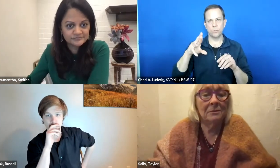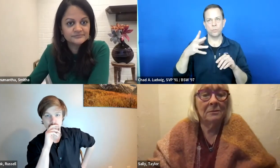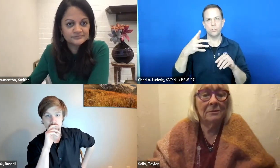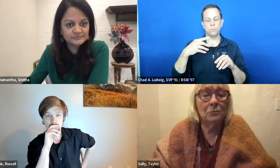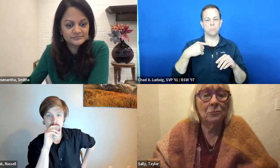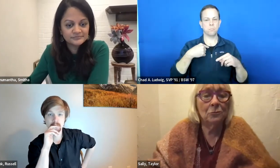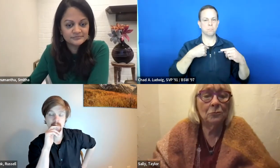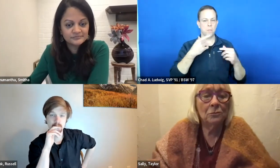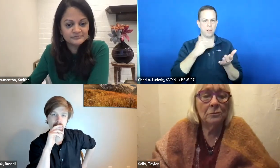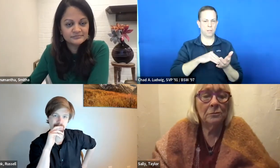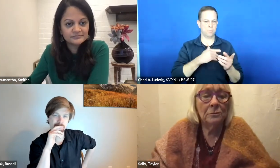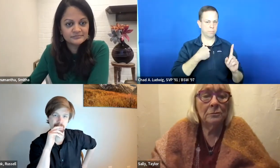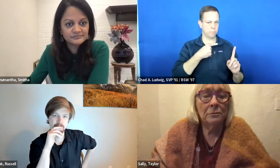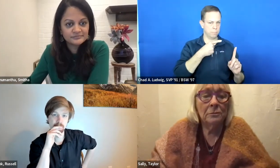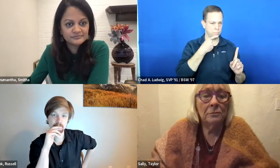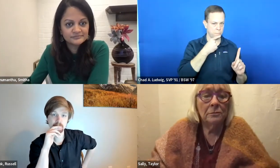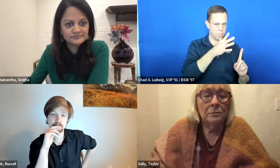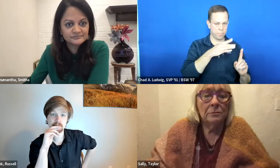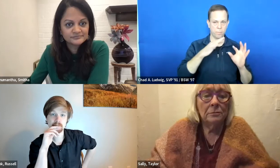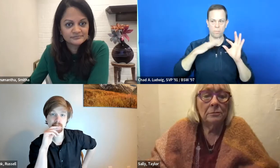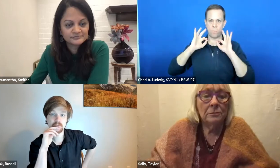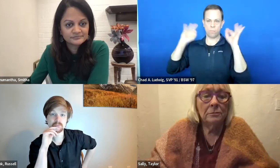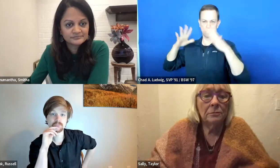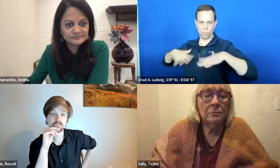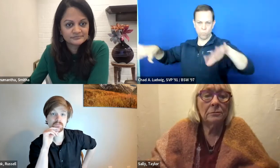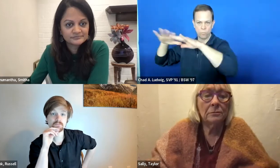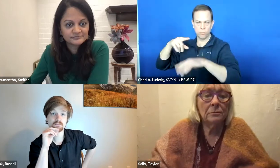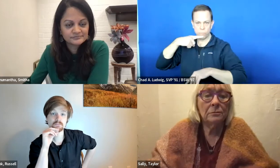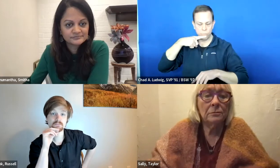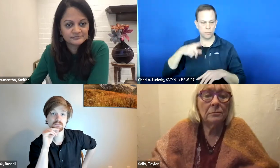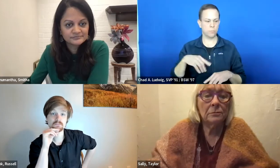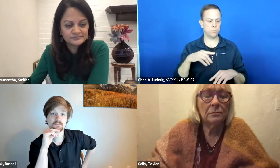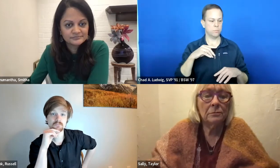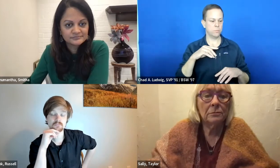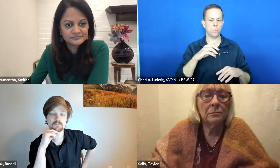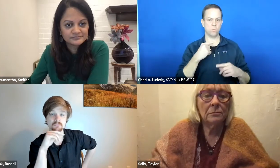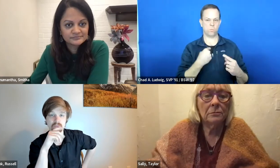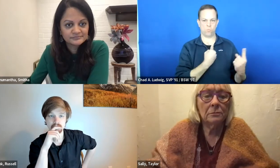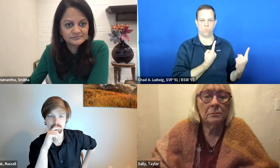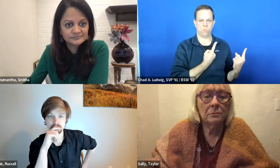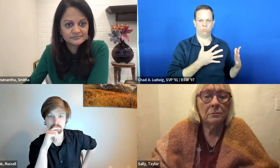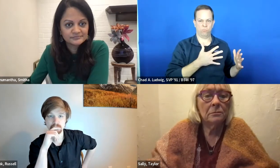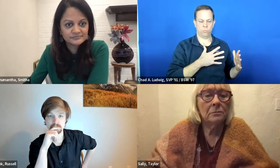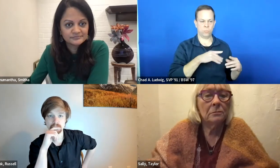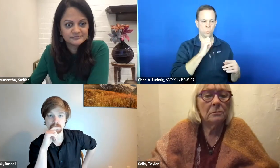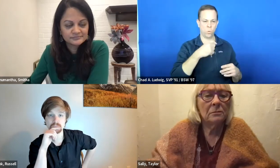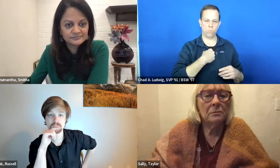Yeah. When it came to the level of care givers, again, you know, I have a hearing mom, and my entire family is hearing...